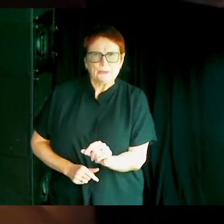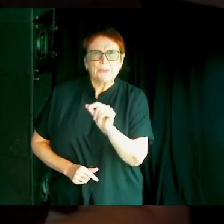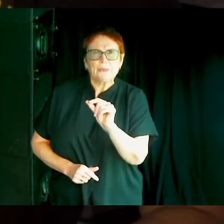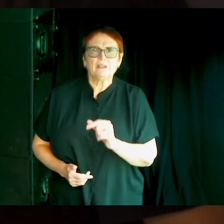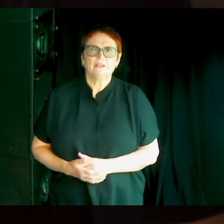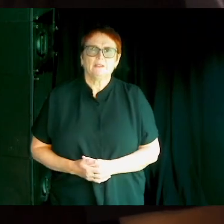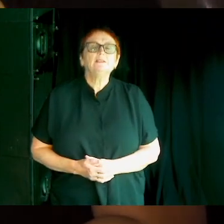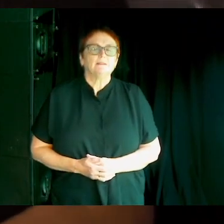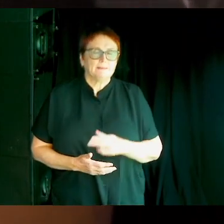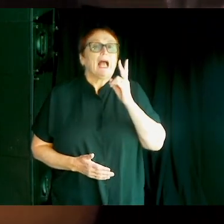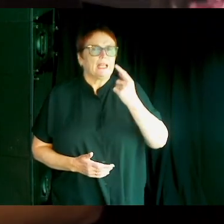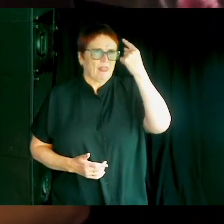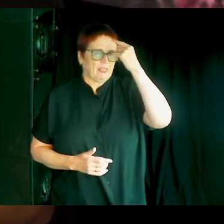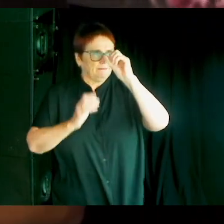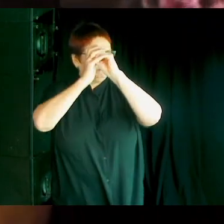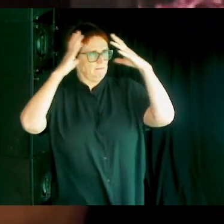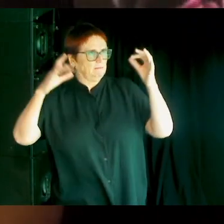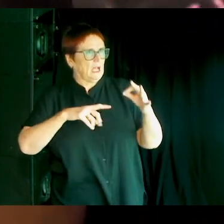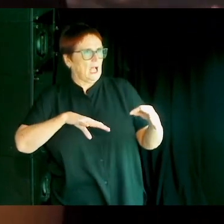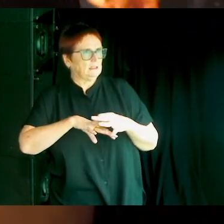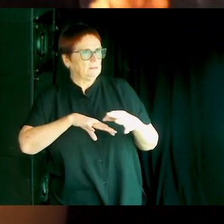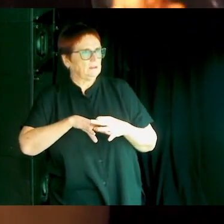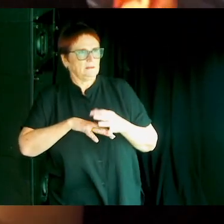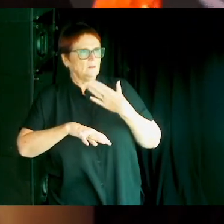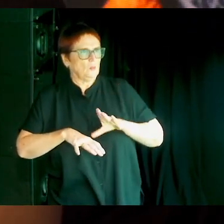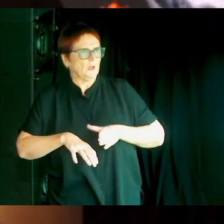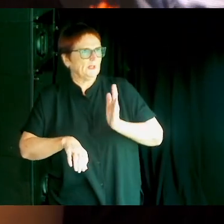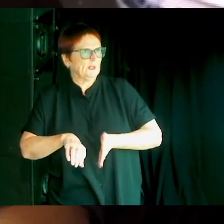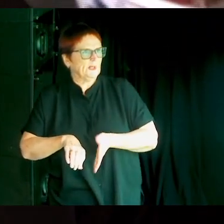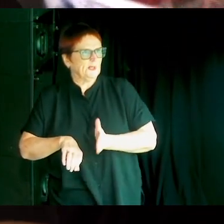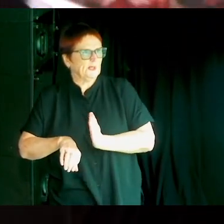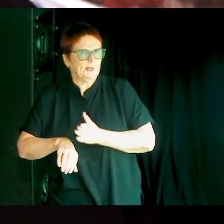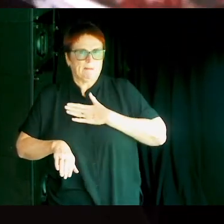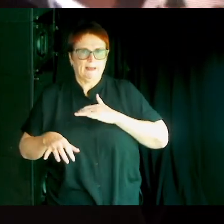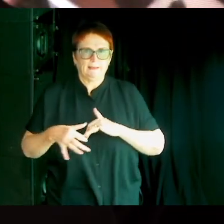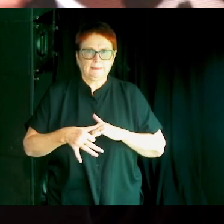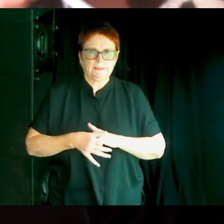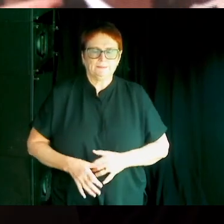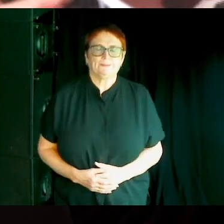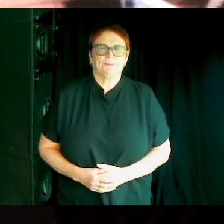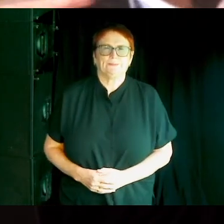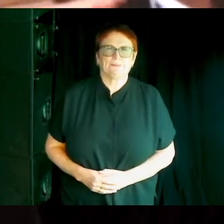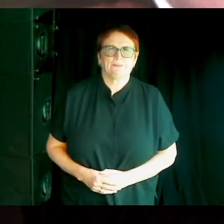my husband at the moment I'm just kidding poor guy just kidding one husband one for my kids